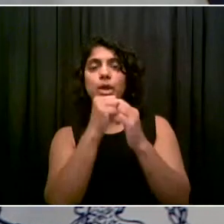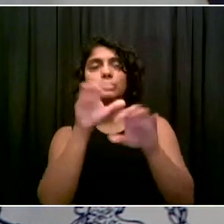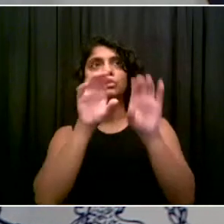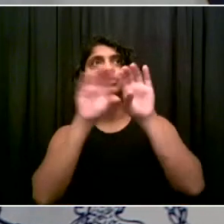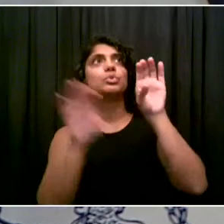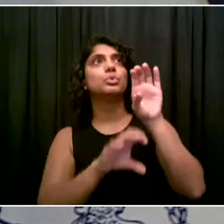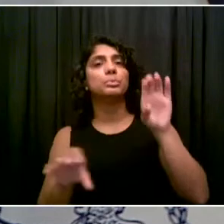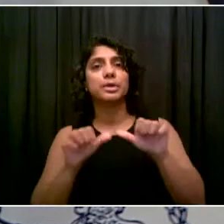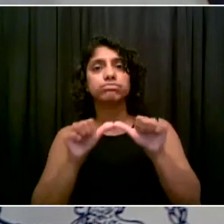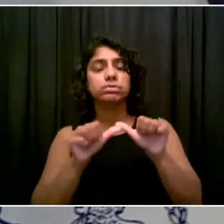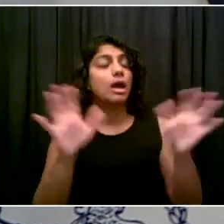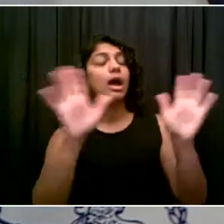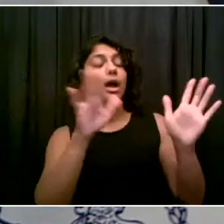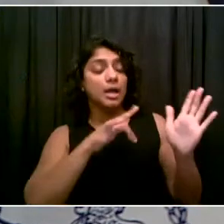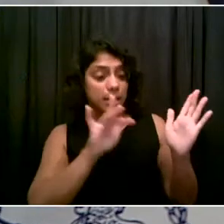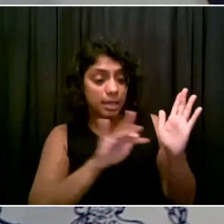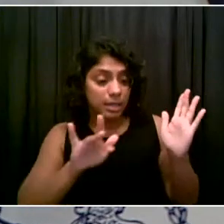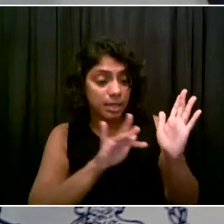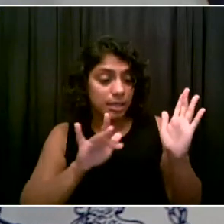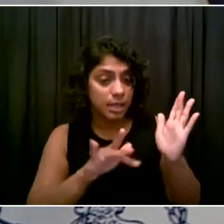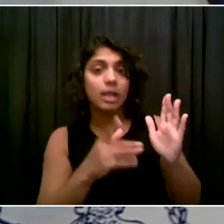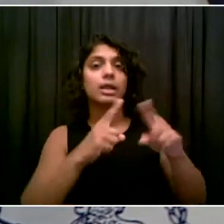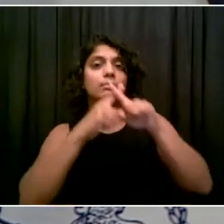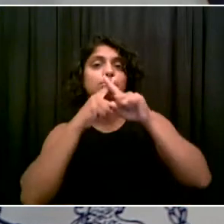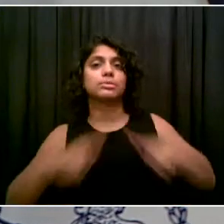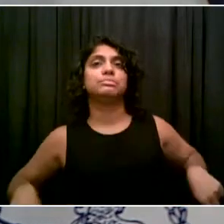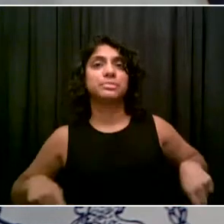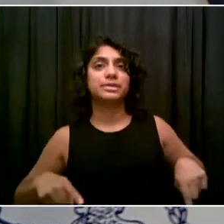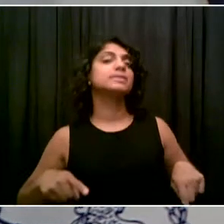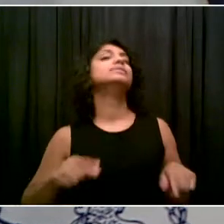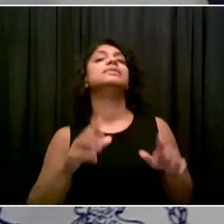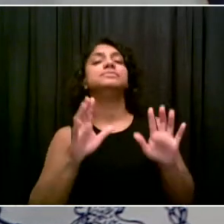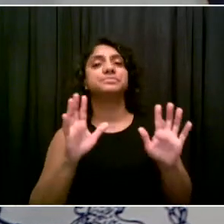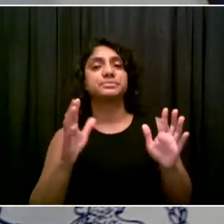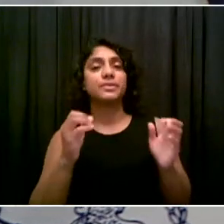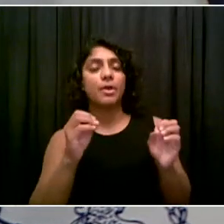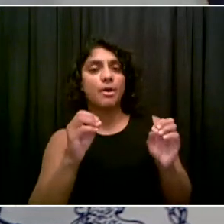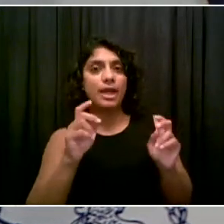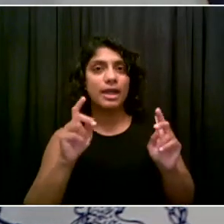HAVE THEM? CAN YOU BRING IN DR. CHOKSHI